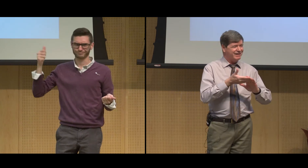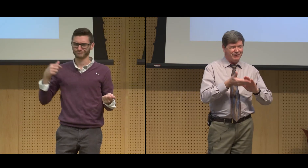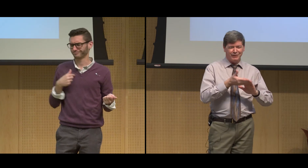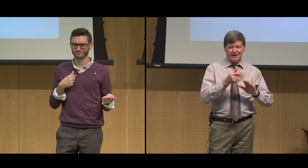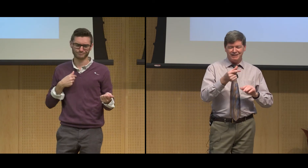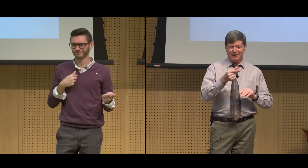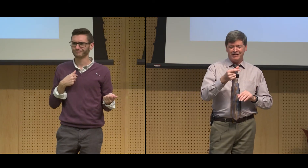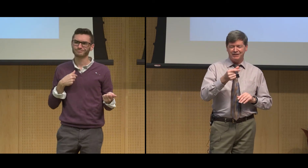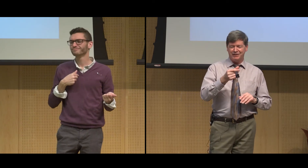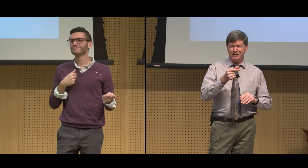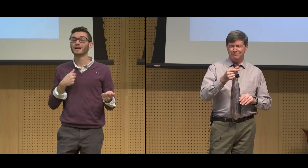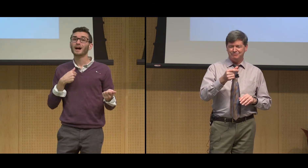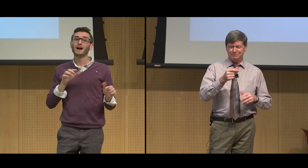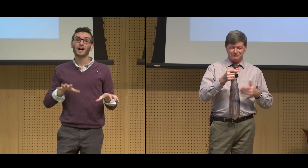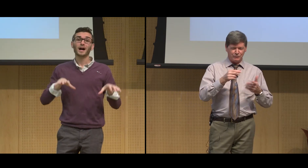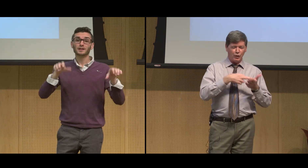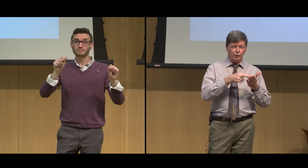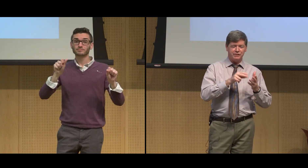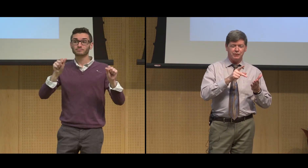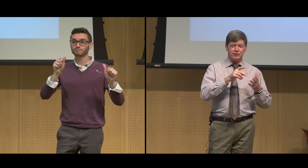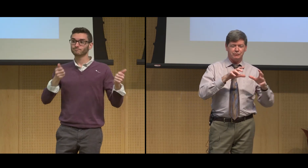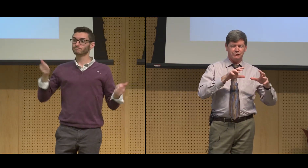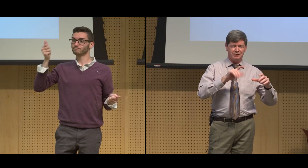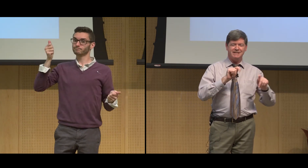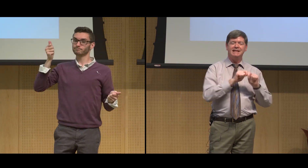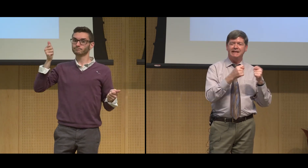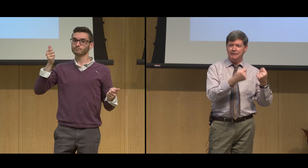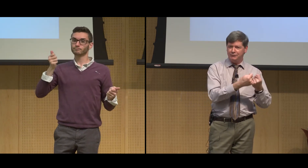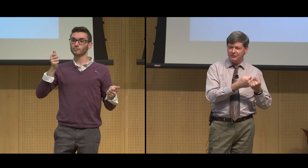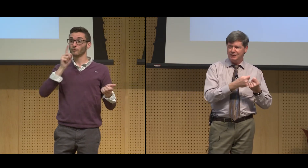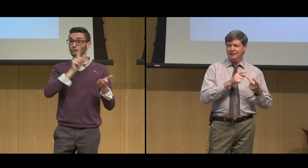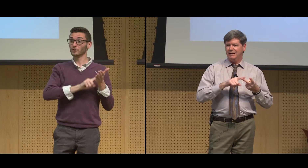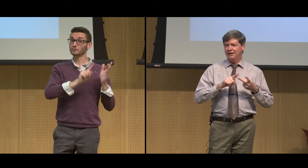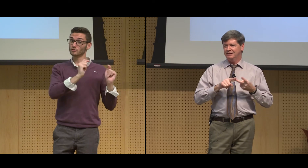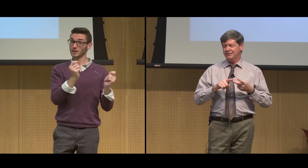You know, I--I ran-- I ran, uh, research teams